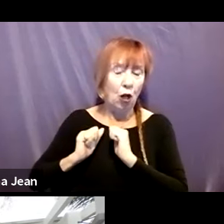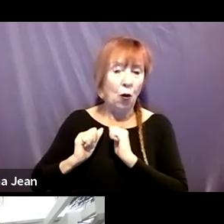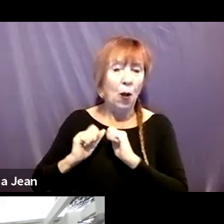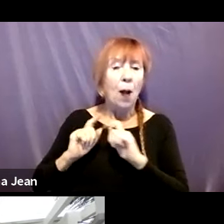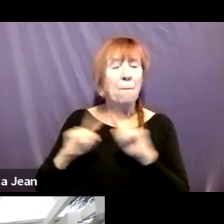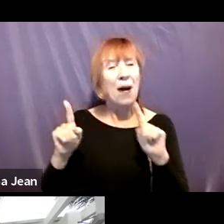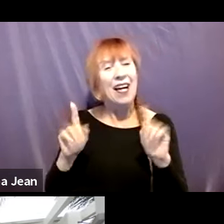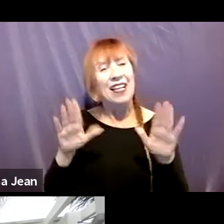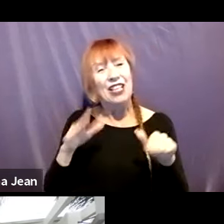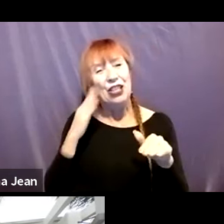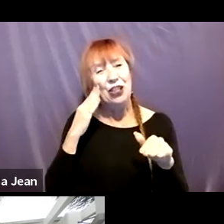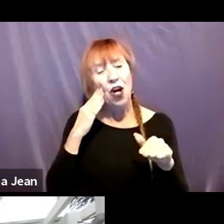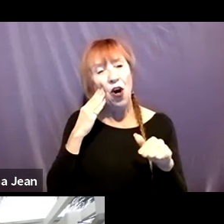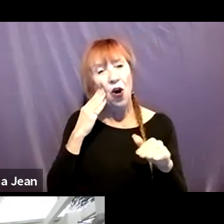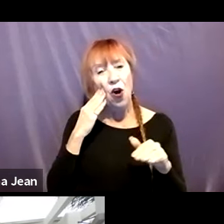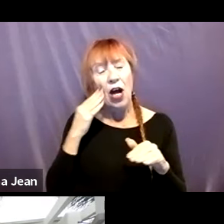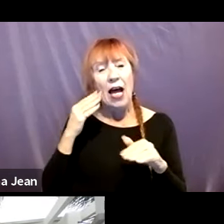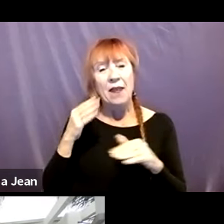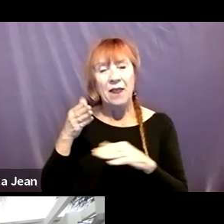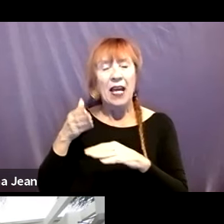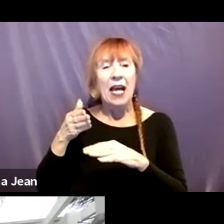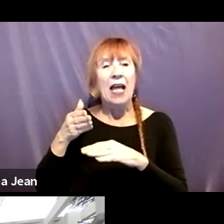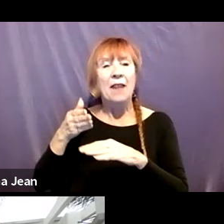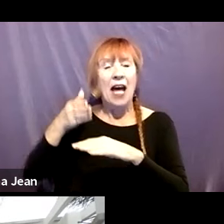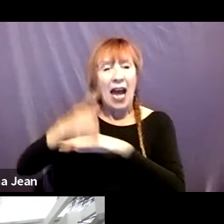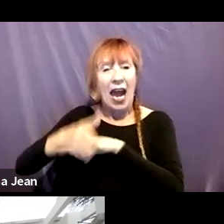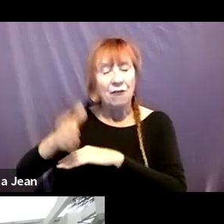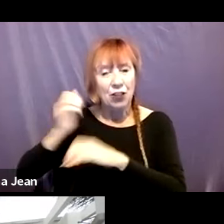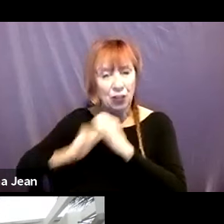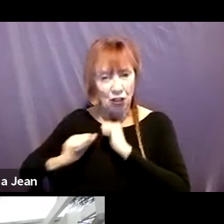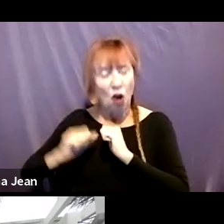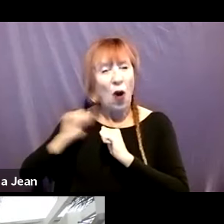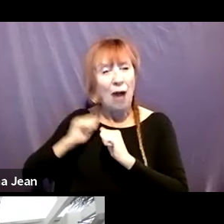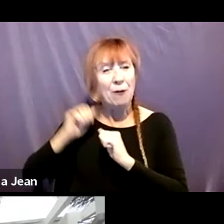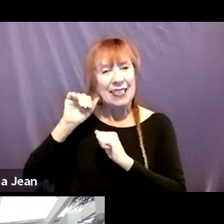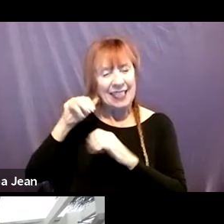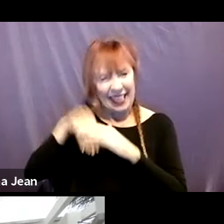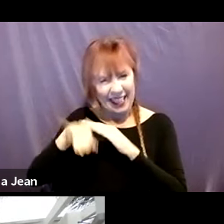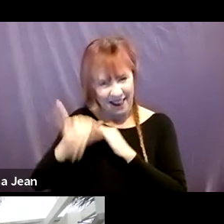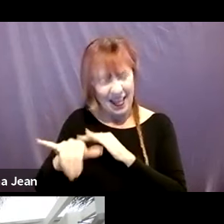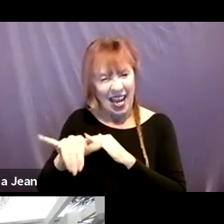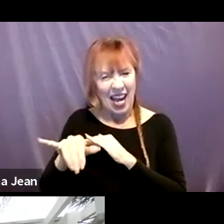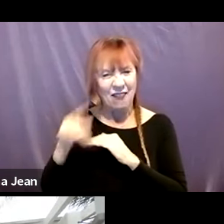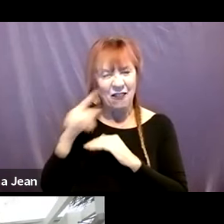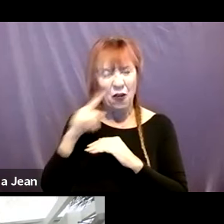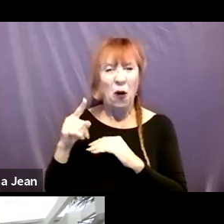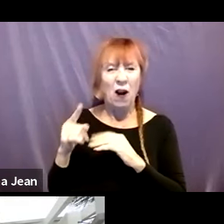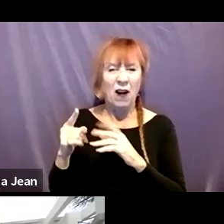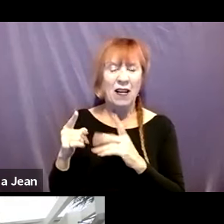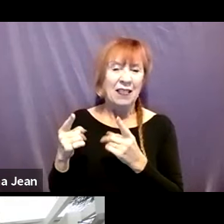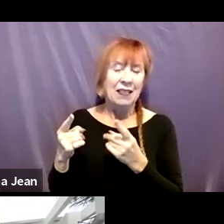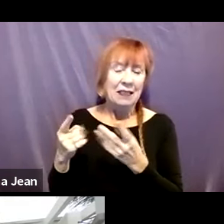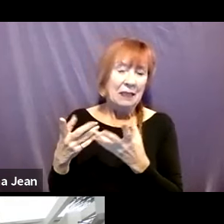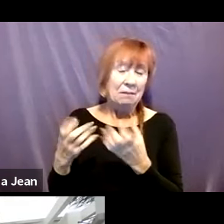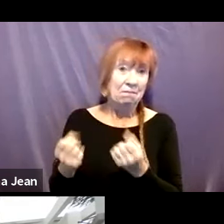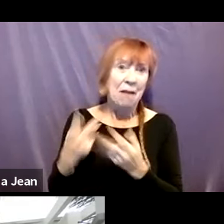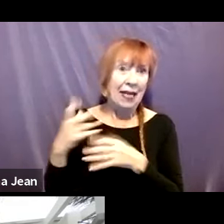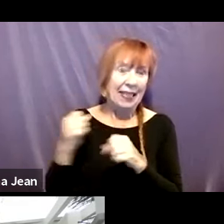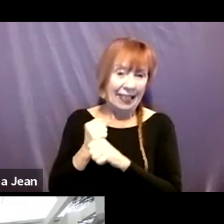You know, was in the after show game for a while. I actually became the go-to for after shows, but now I'm staffed as a writer on Disney,